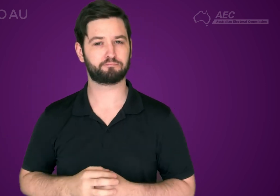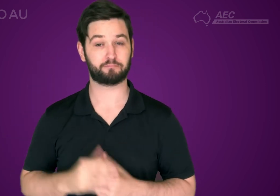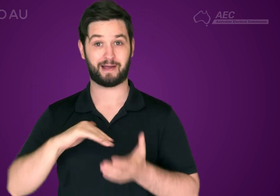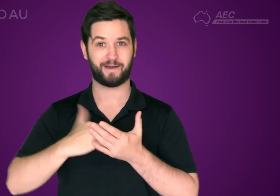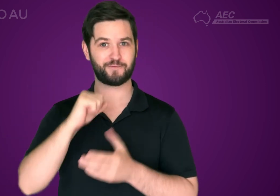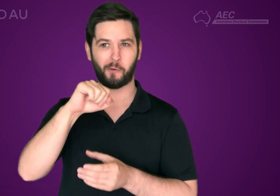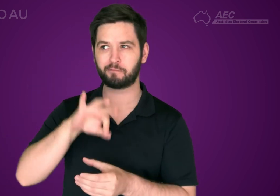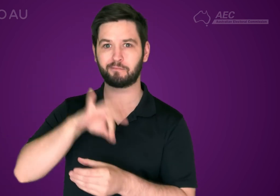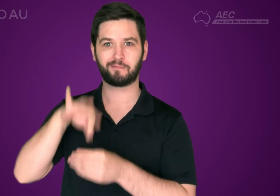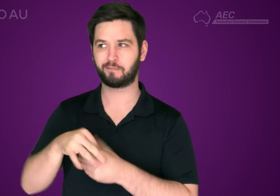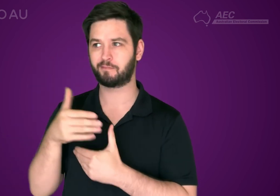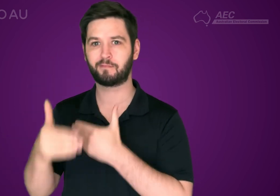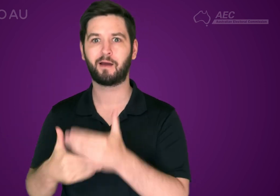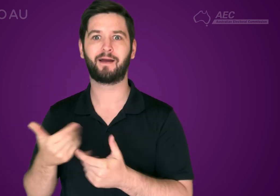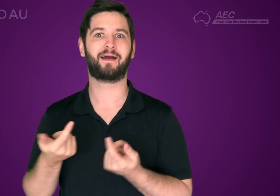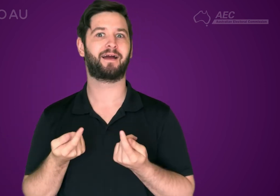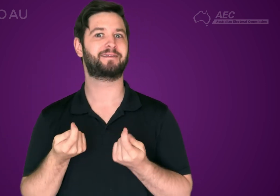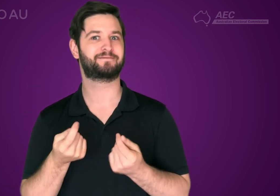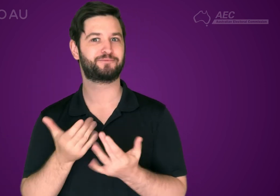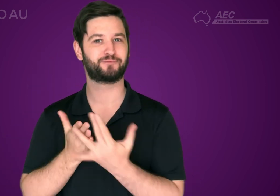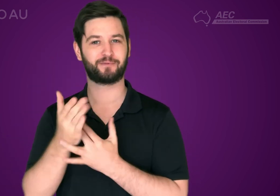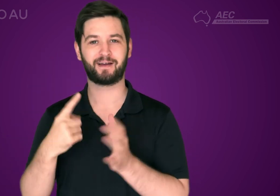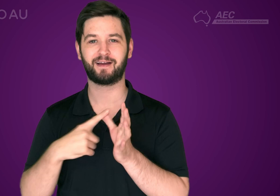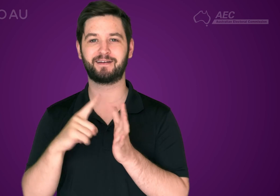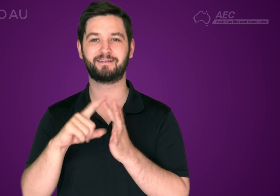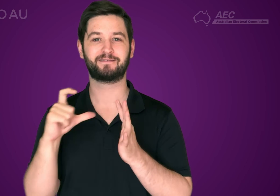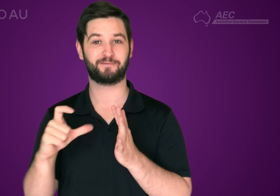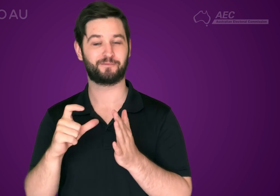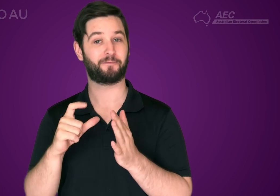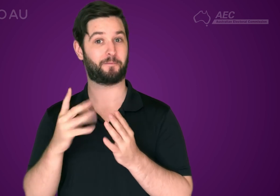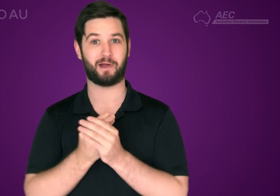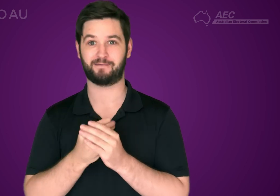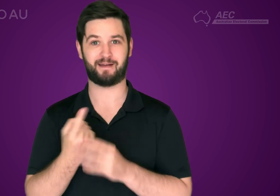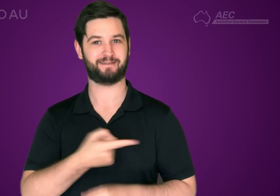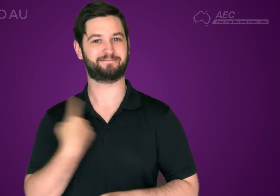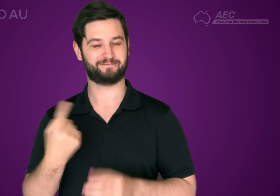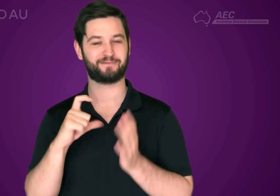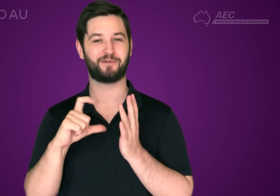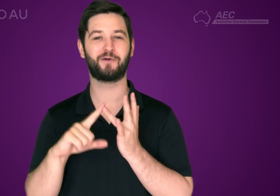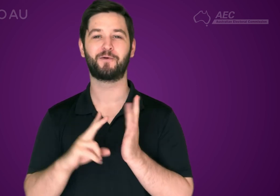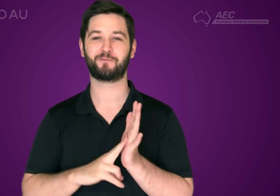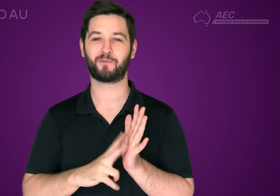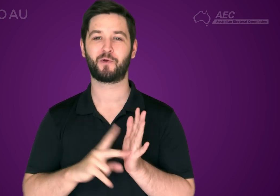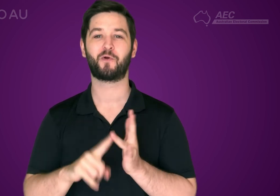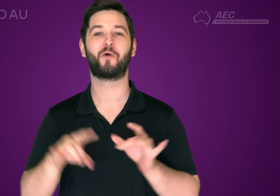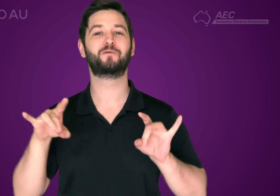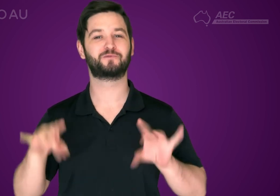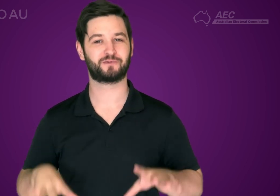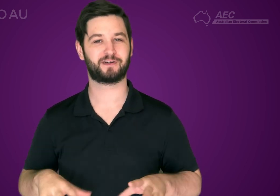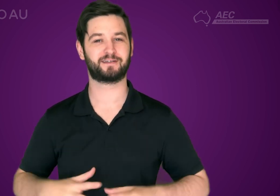It is now easier for you to do this with the AEC through Convo Australia!